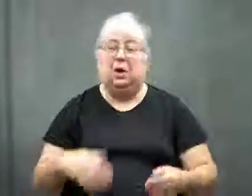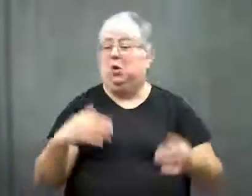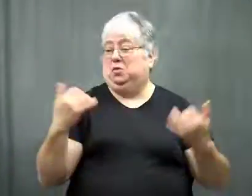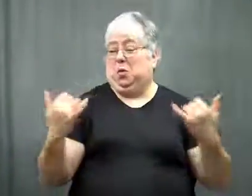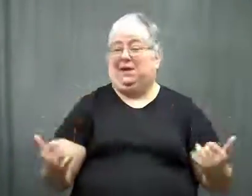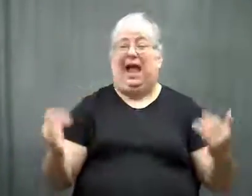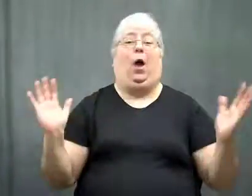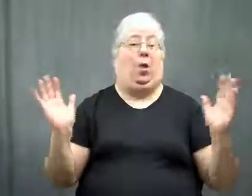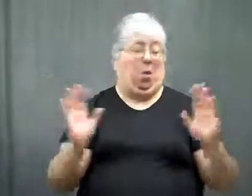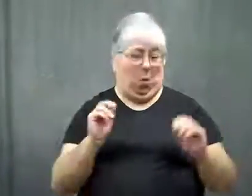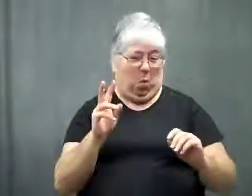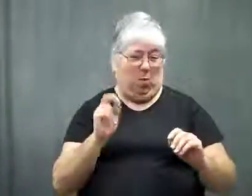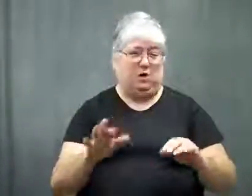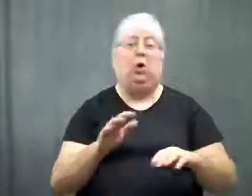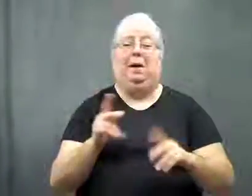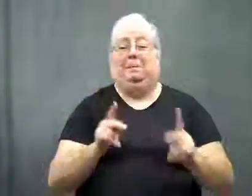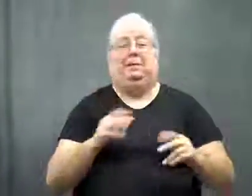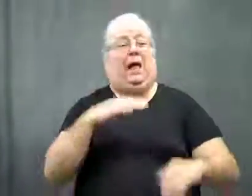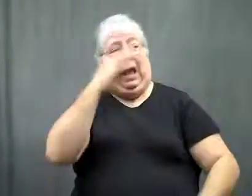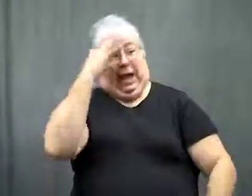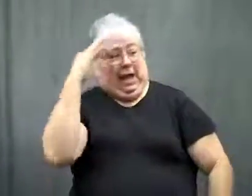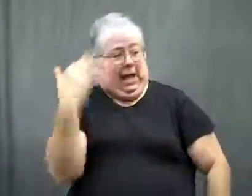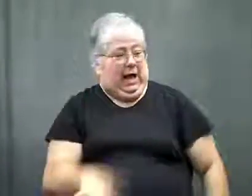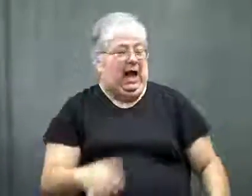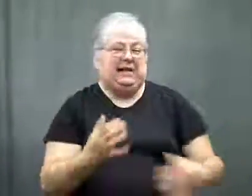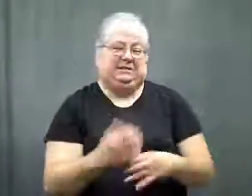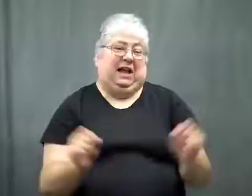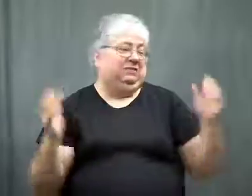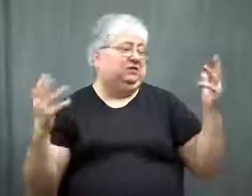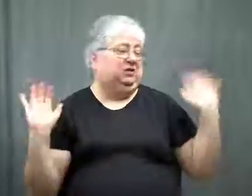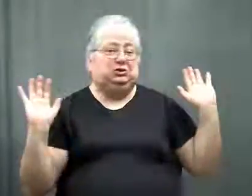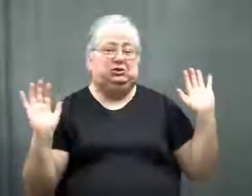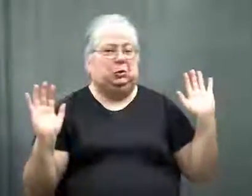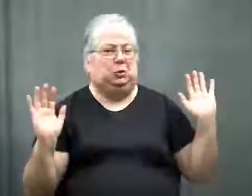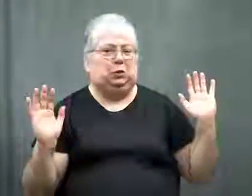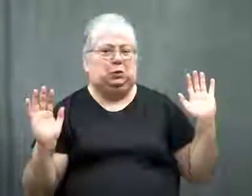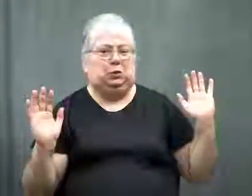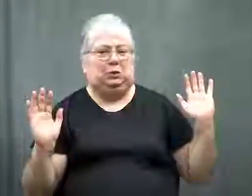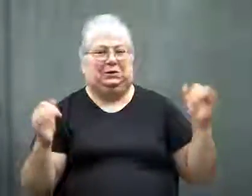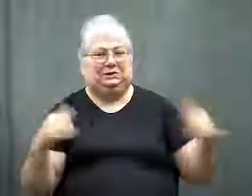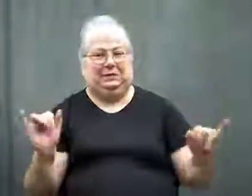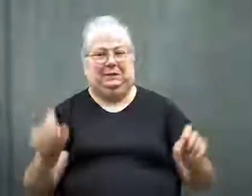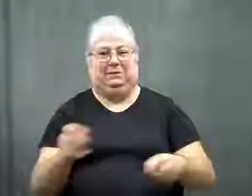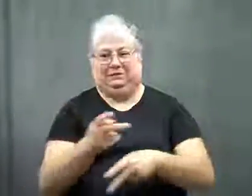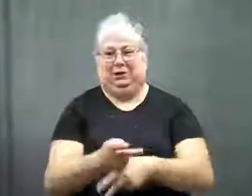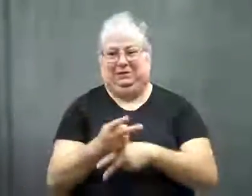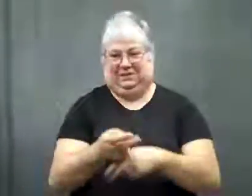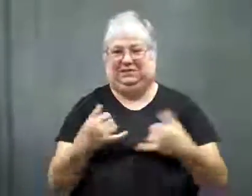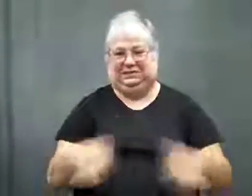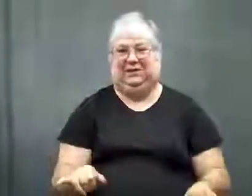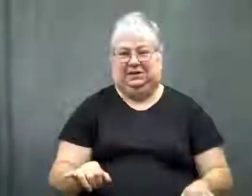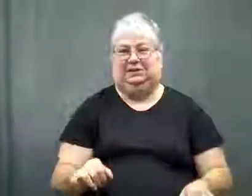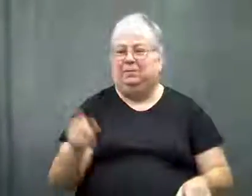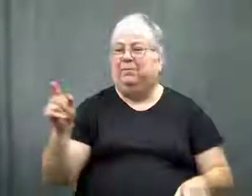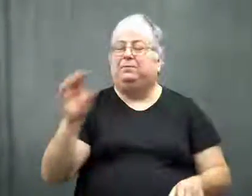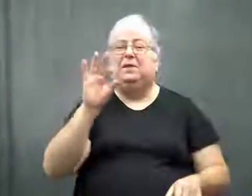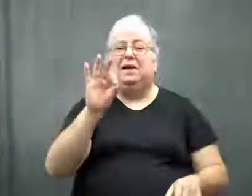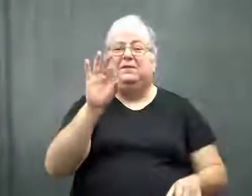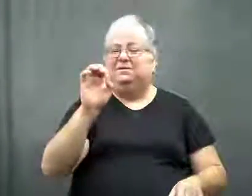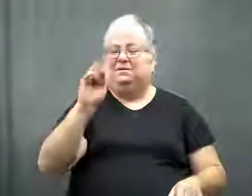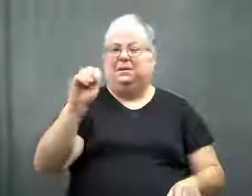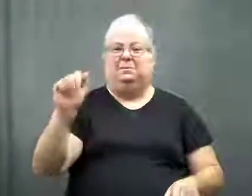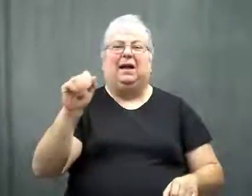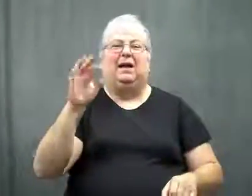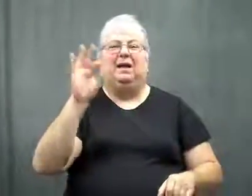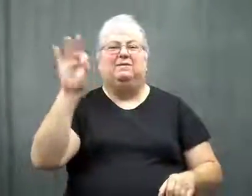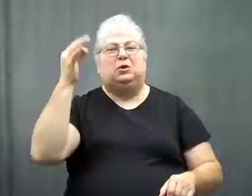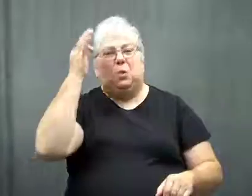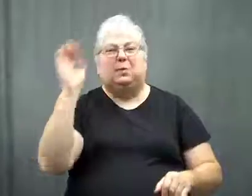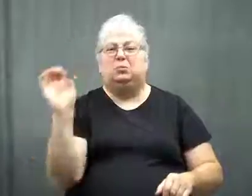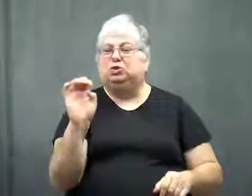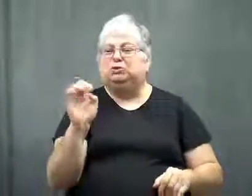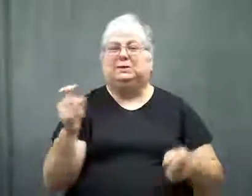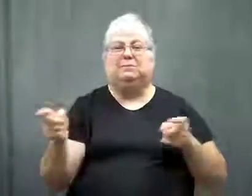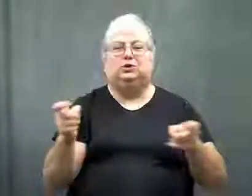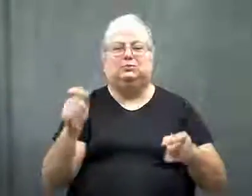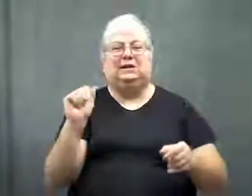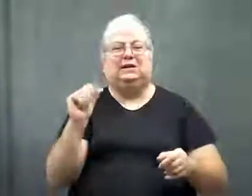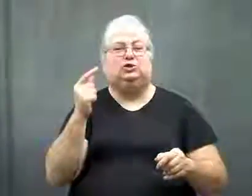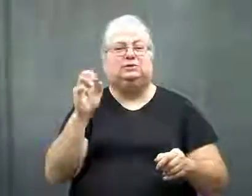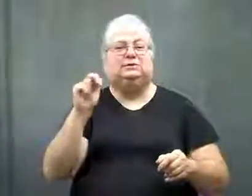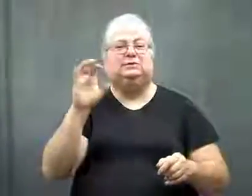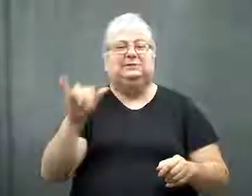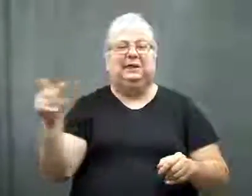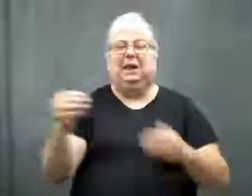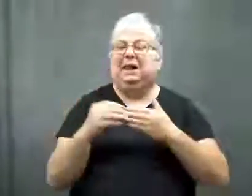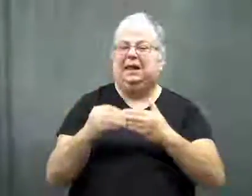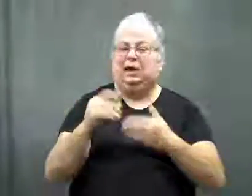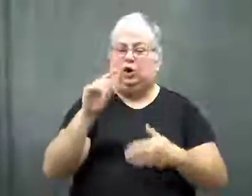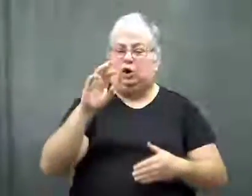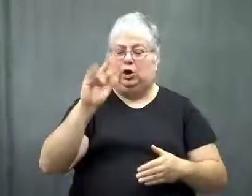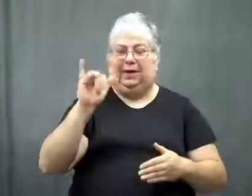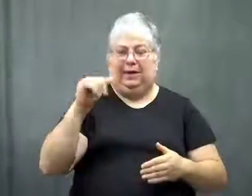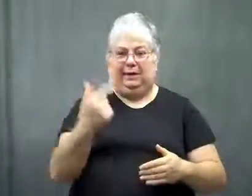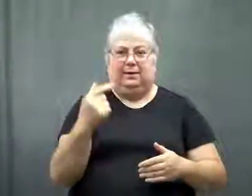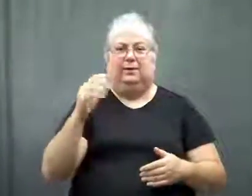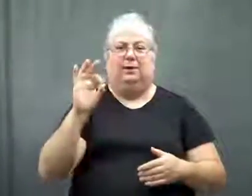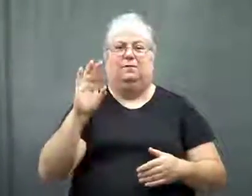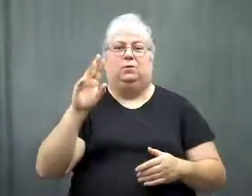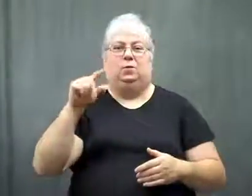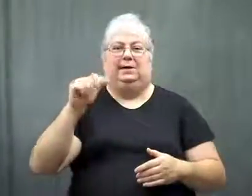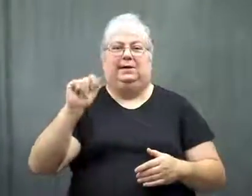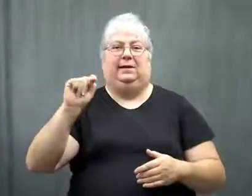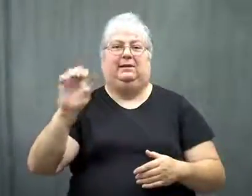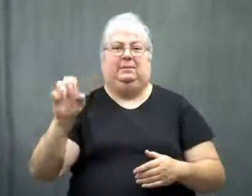People shouldn't think it's all over and they're safe now. They still need to be careful.